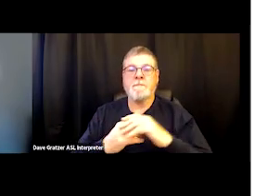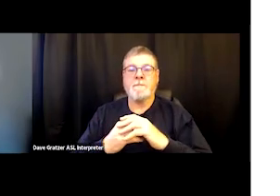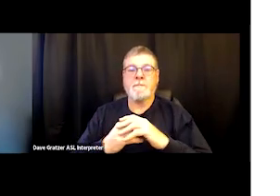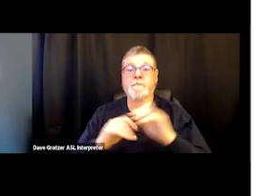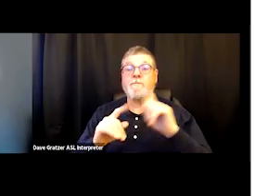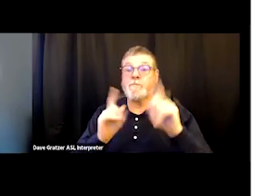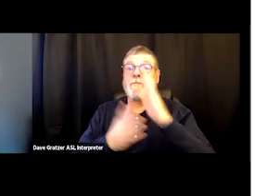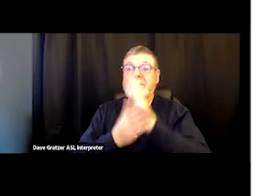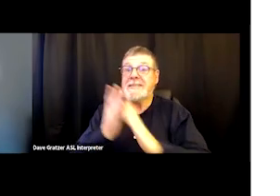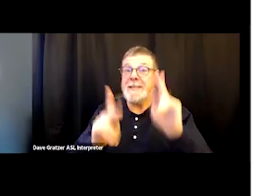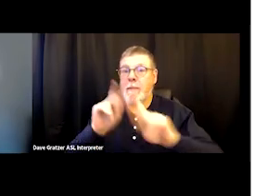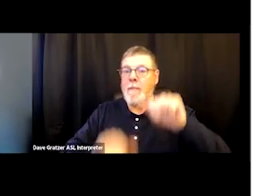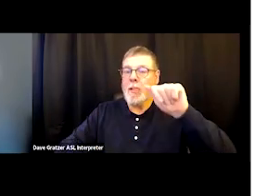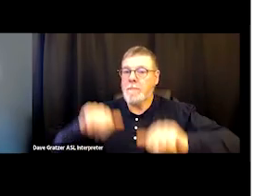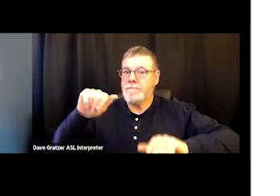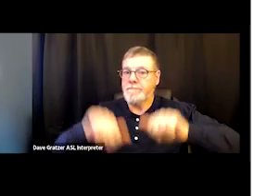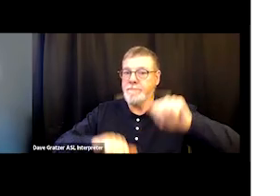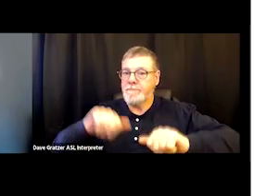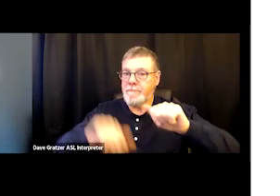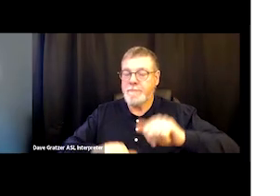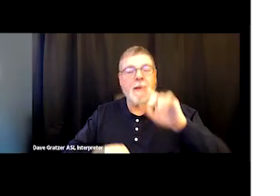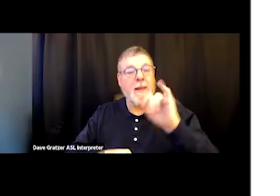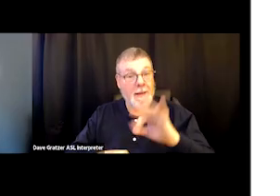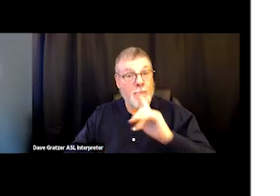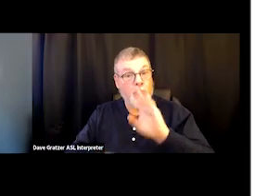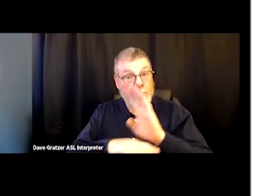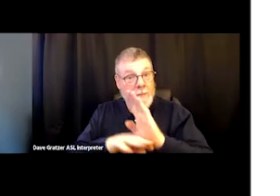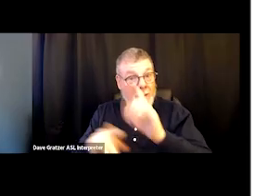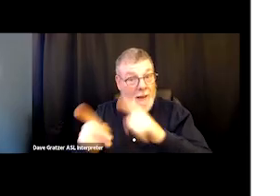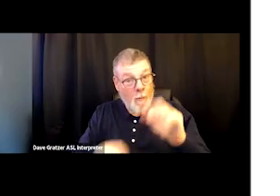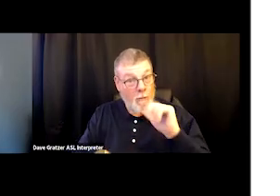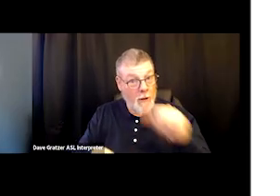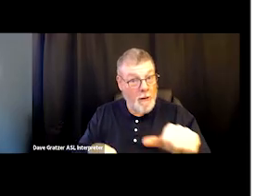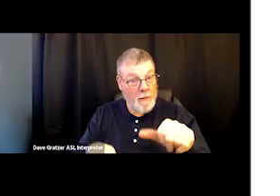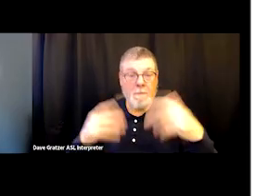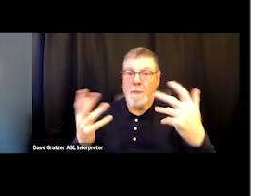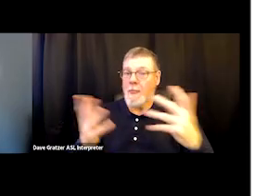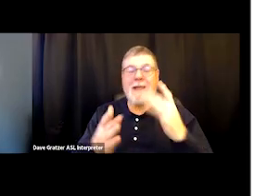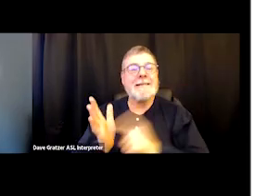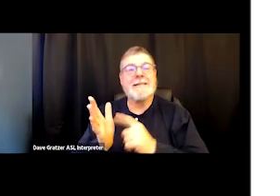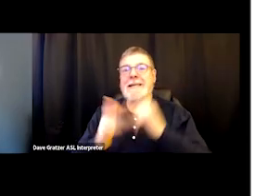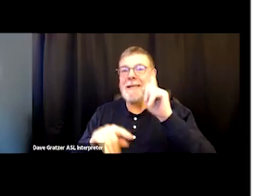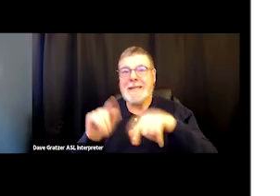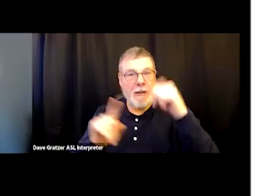but some folks are unsure if they've applied or if they have anything pending or maybe they can't remember.